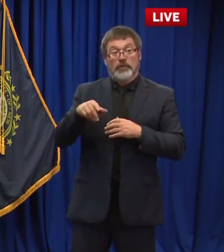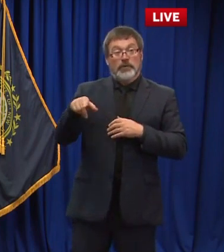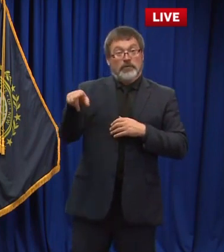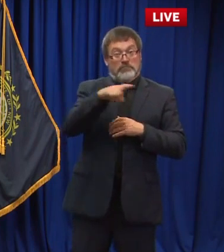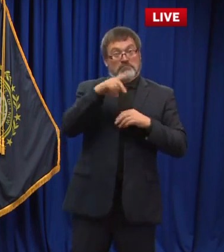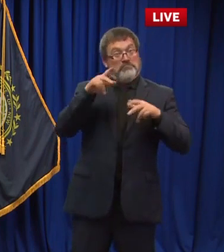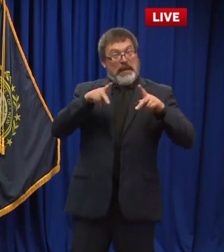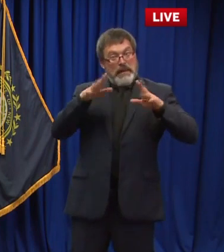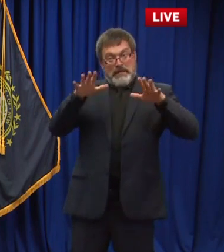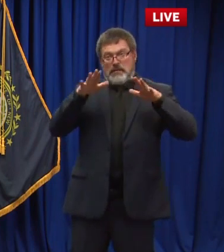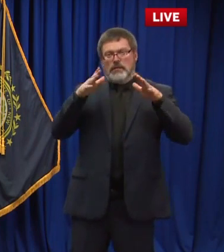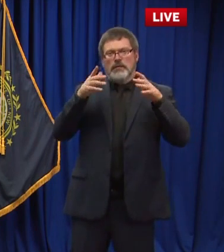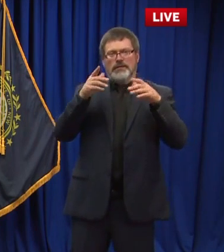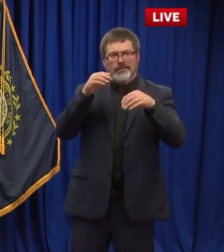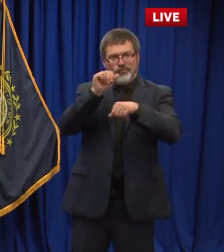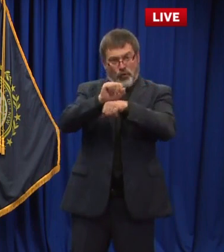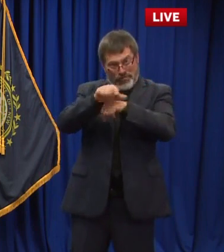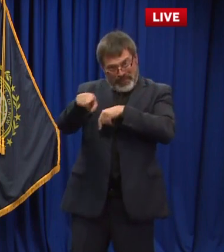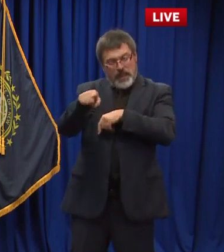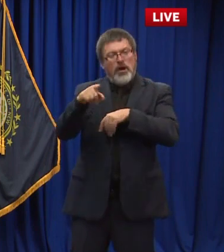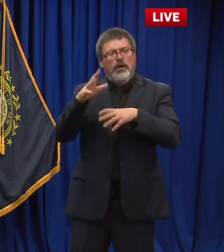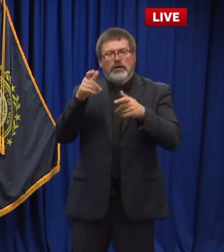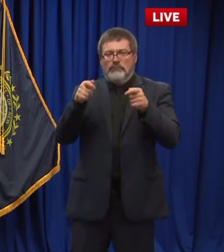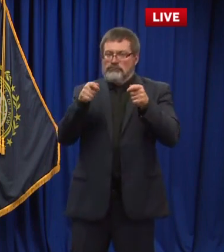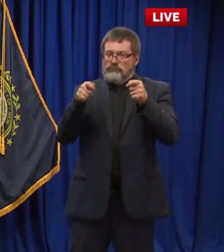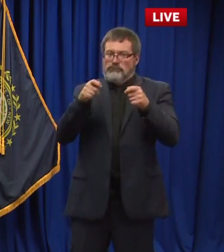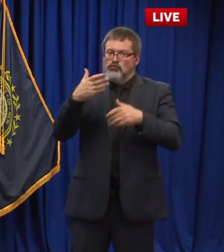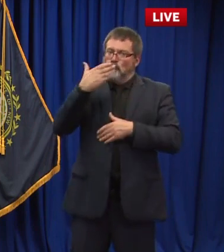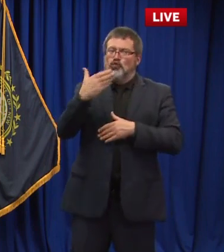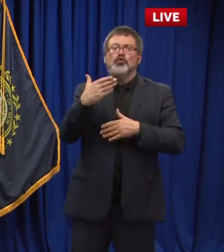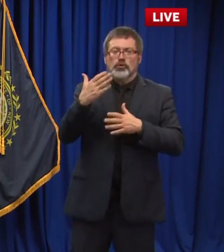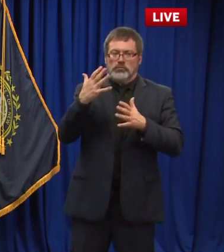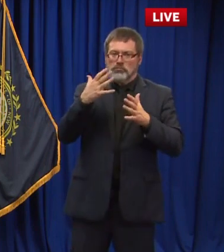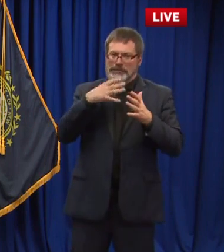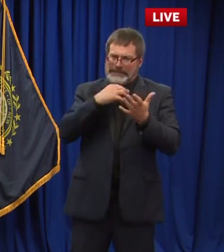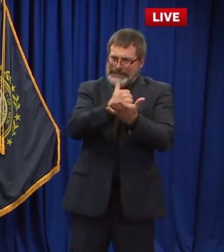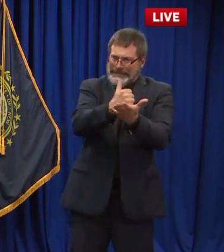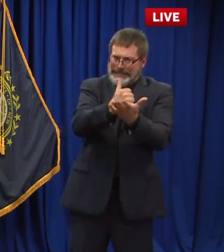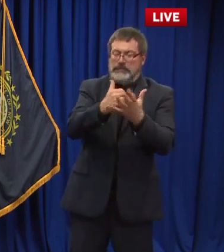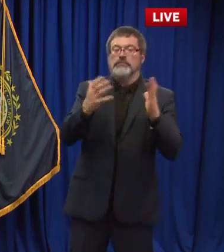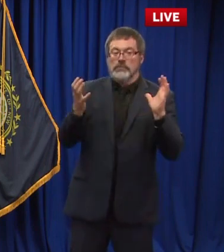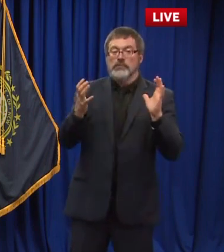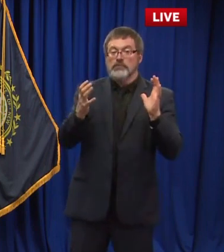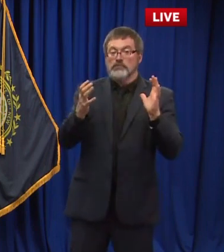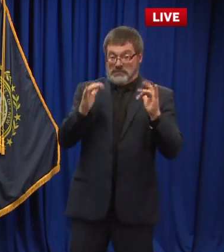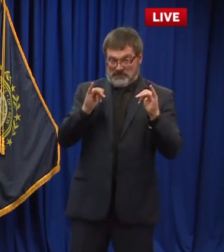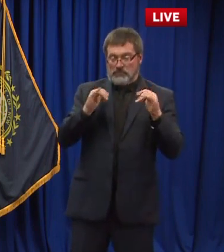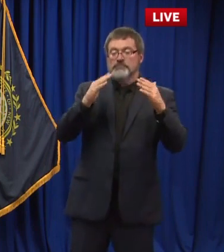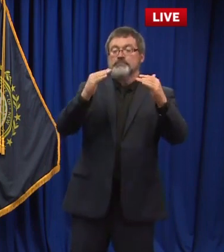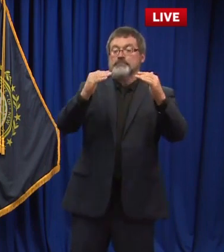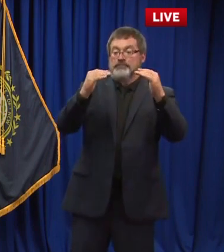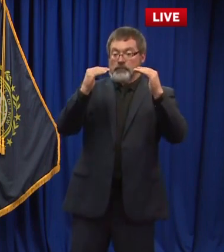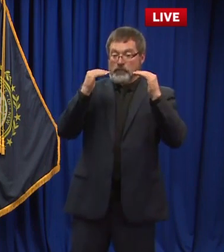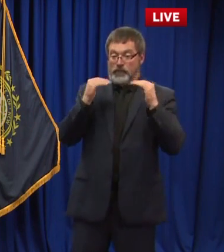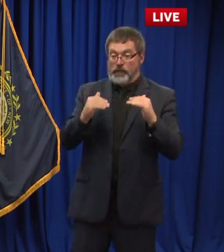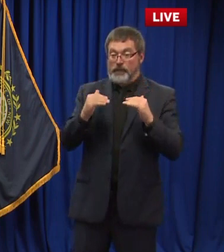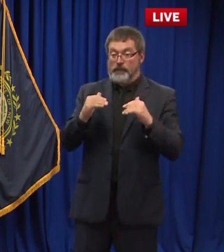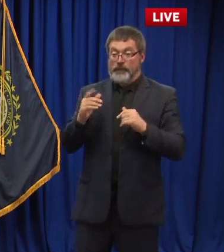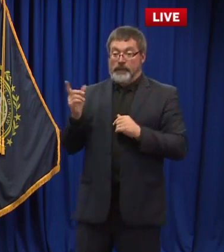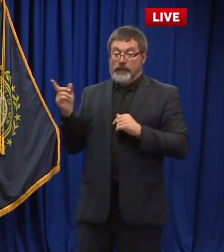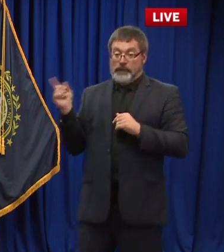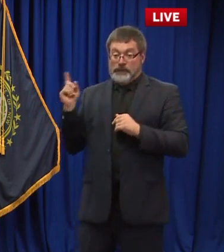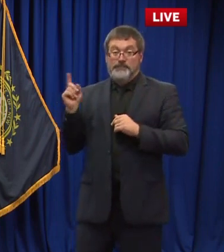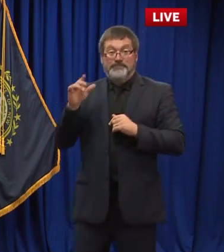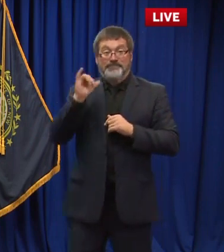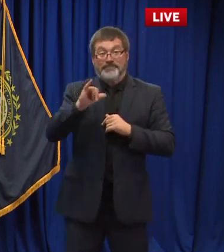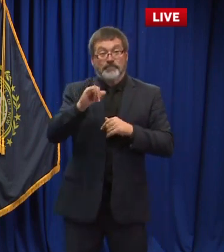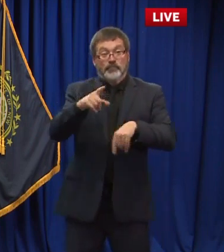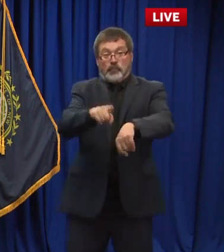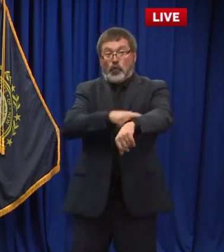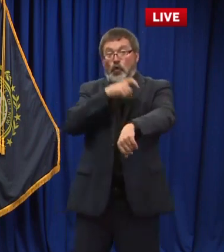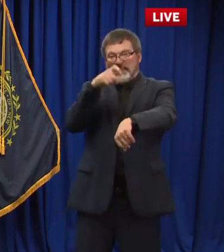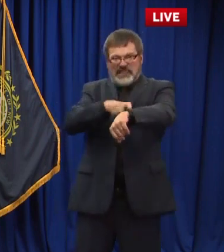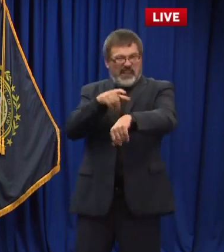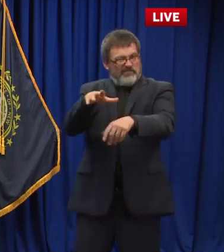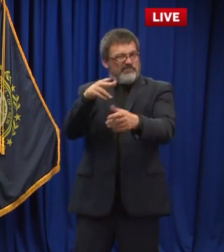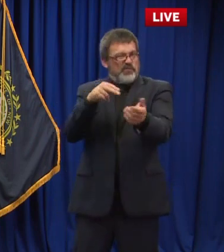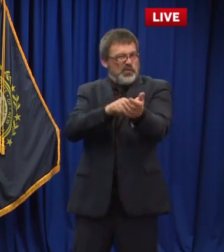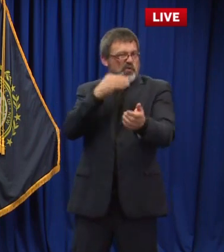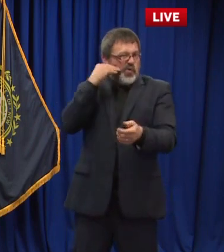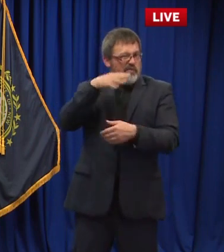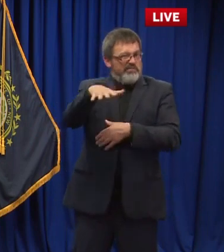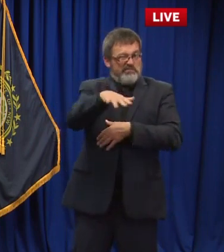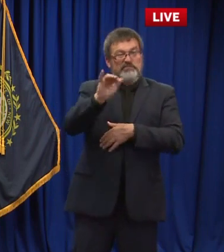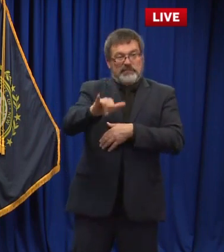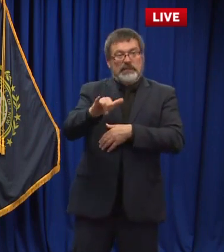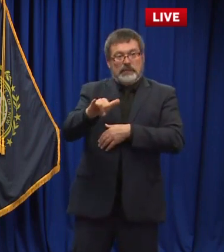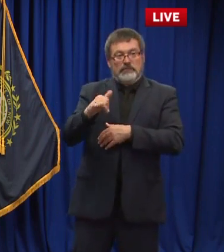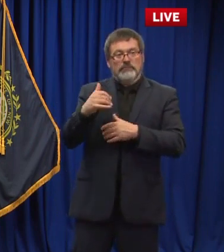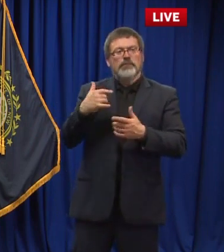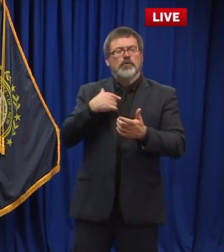AS LONG AS THEY STAY ON THE FRONT LENS, THAT WILL GIVE FOLKS CONFIDENCE THAT WE CAN MANAGE THE PUBLIC HEALTH SAFELY AND GET THE ECONOMY BACK TO NORMAL.